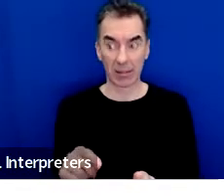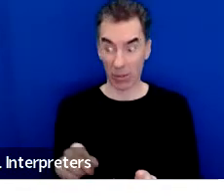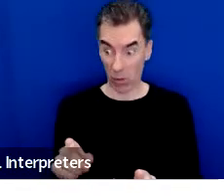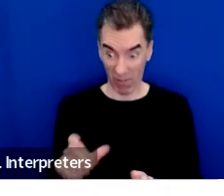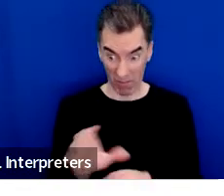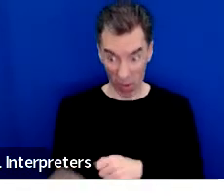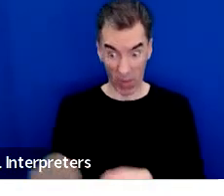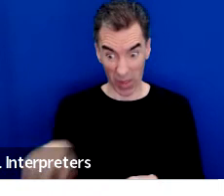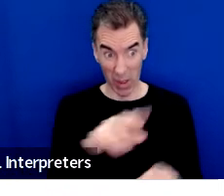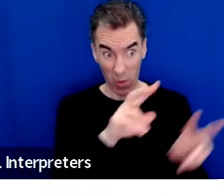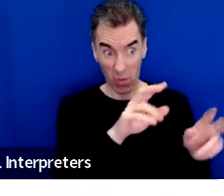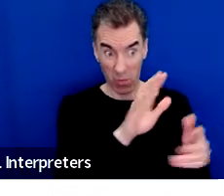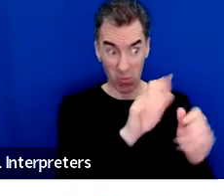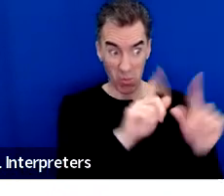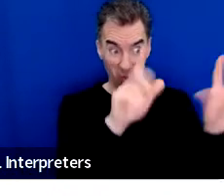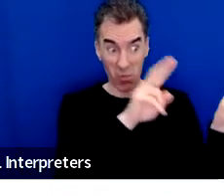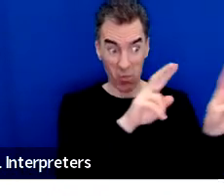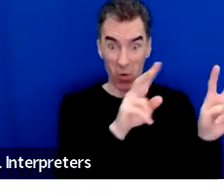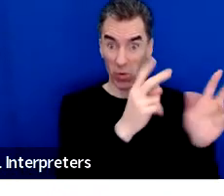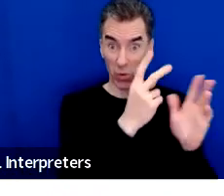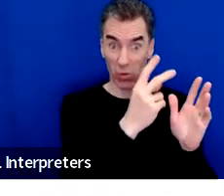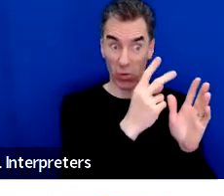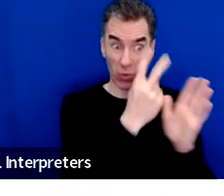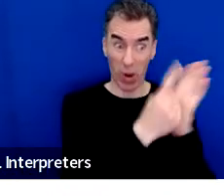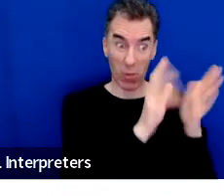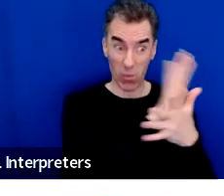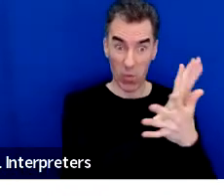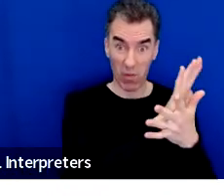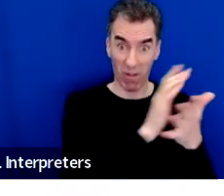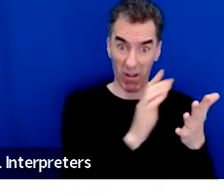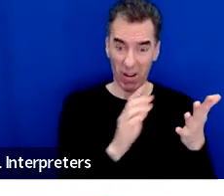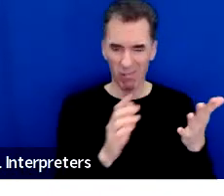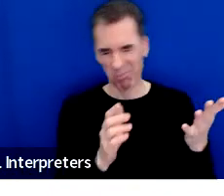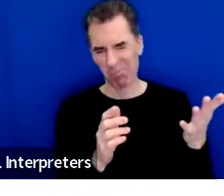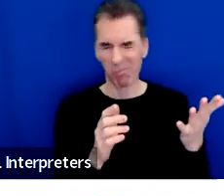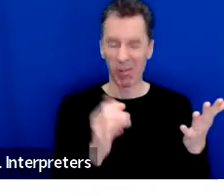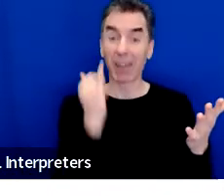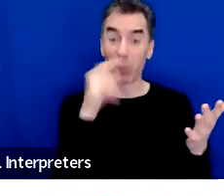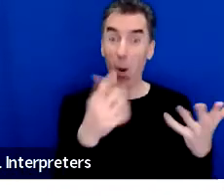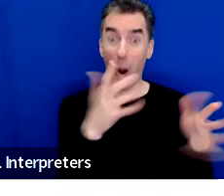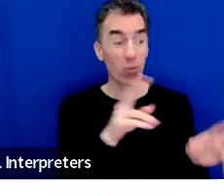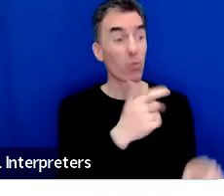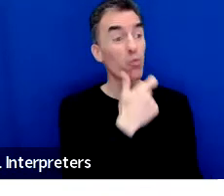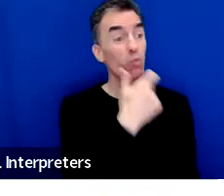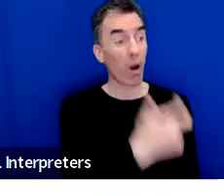to our movie for that. And and if you've seen that movie, it's like it's not really about